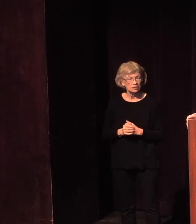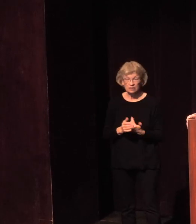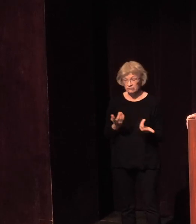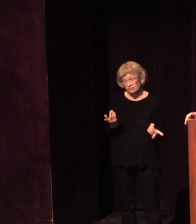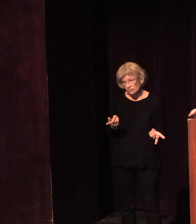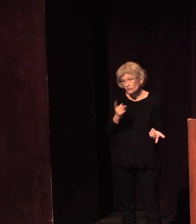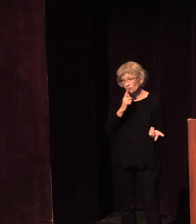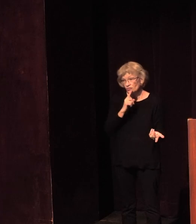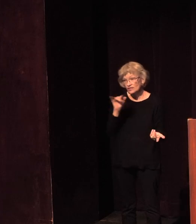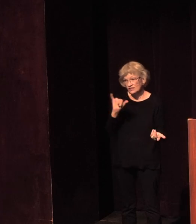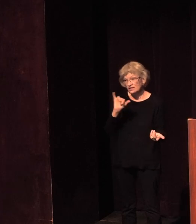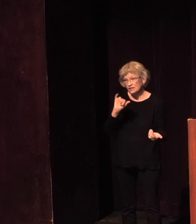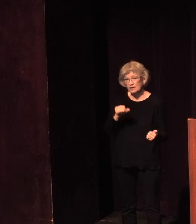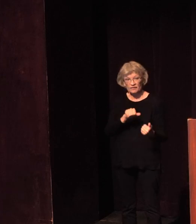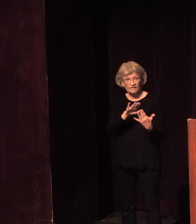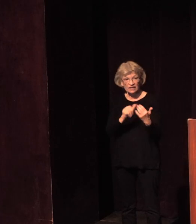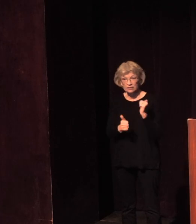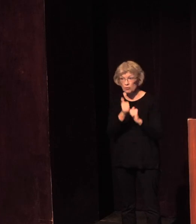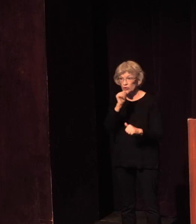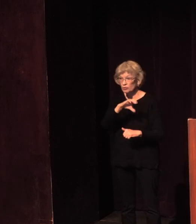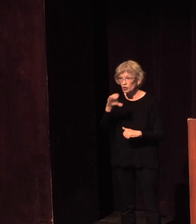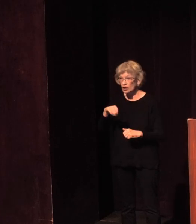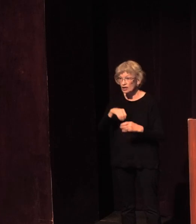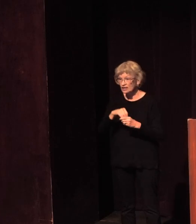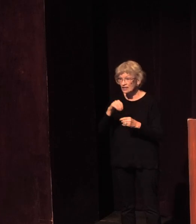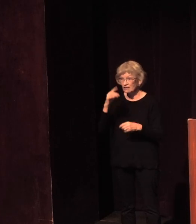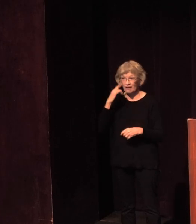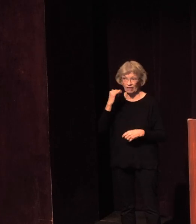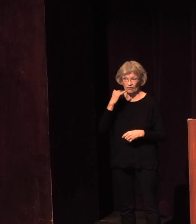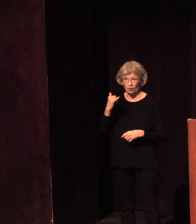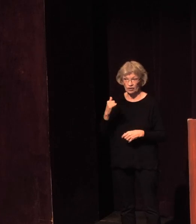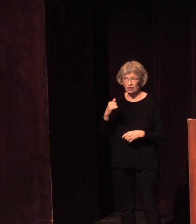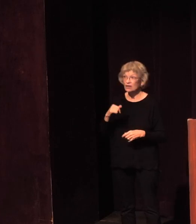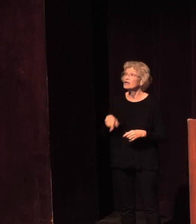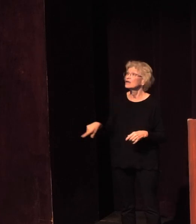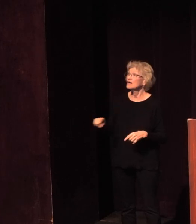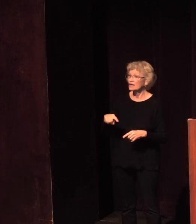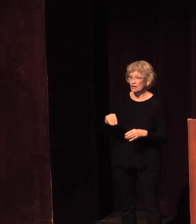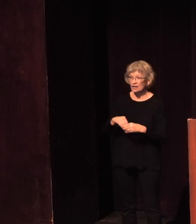We have campus climate challenges. They are not unlike the challenges